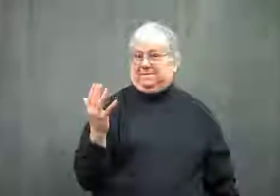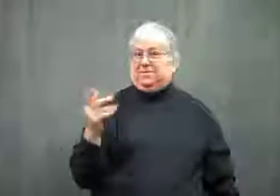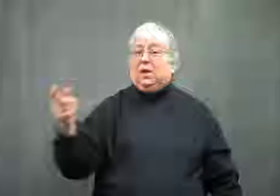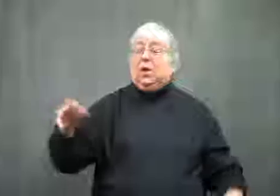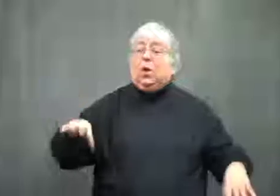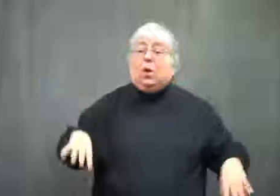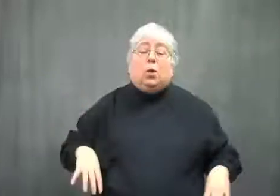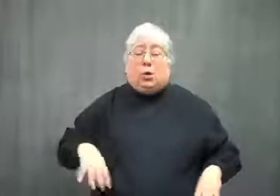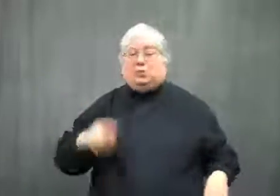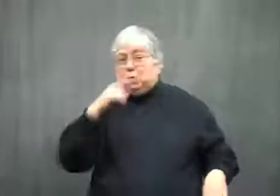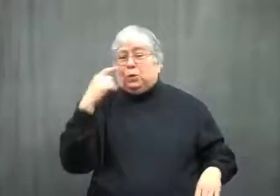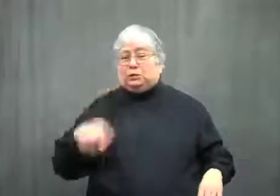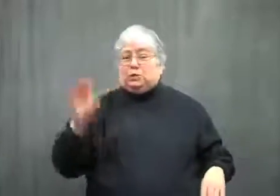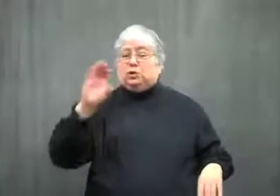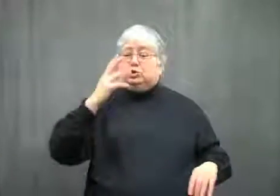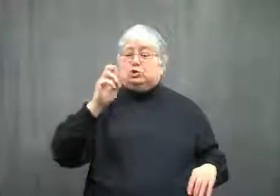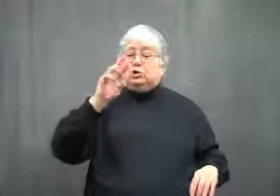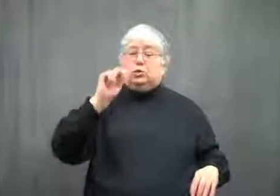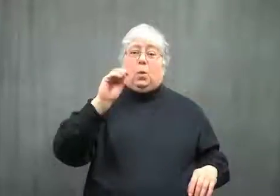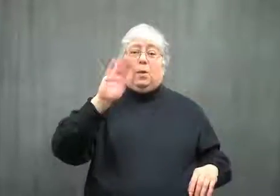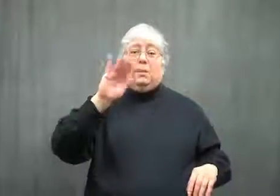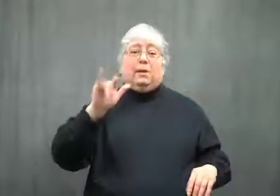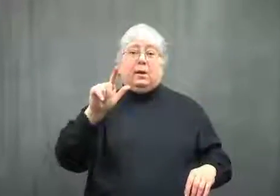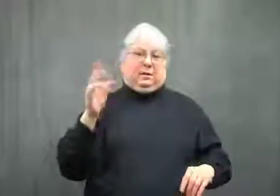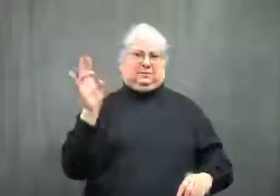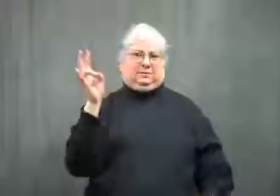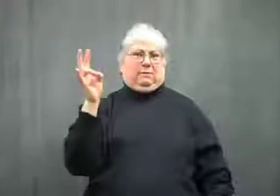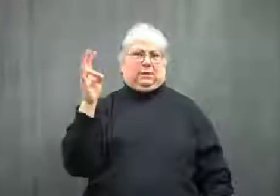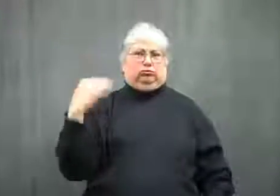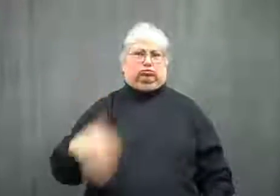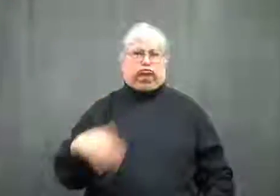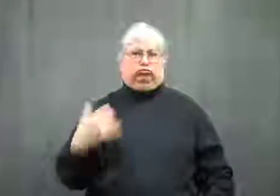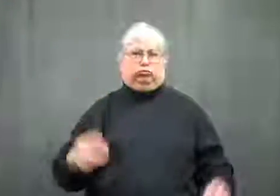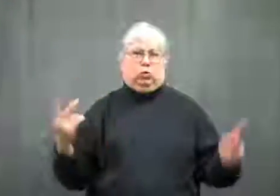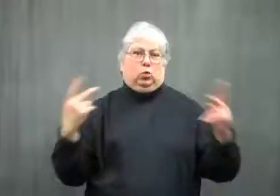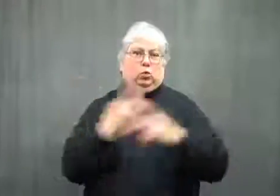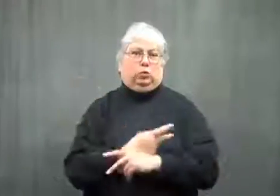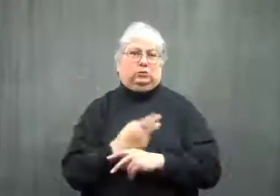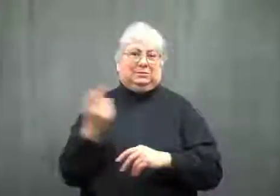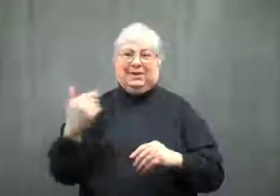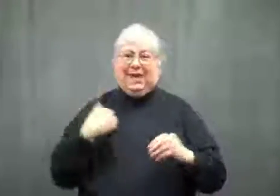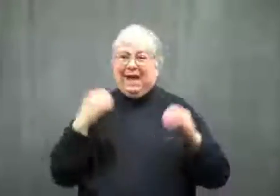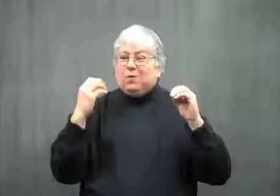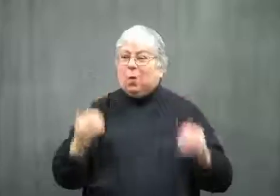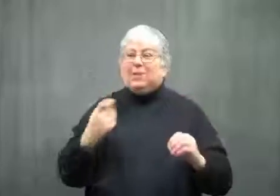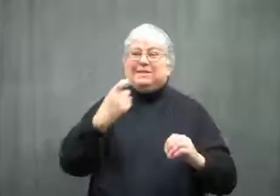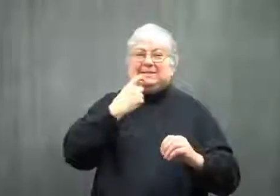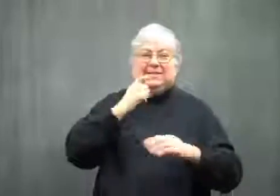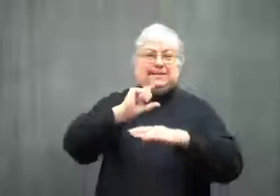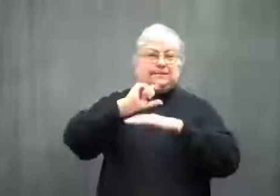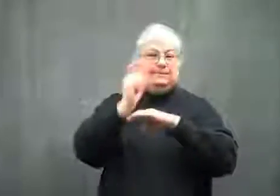Russia's Chernobyl was a 7, the worst. It didn't have a steel shell.